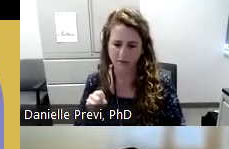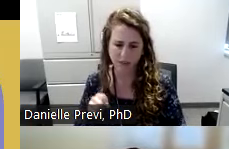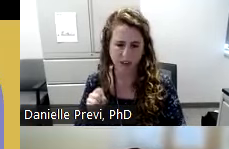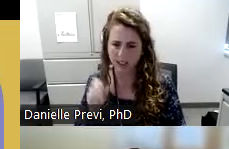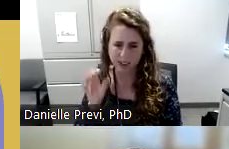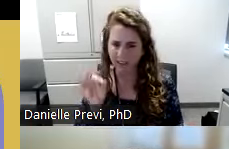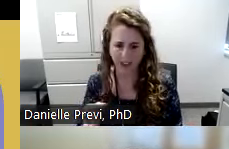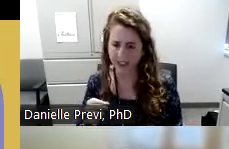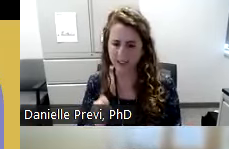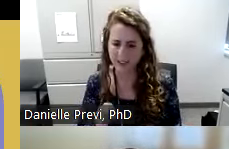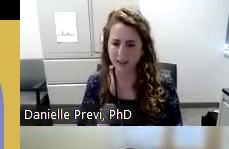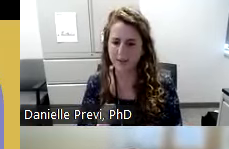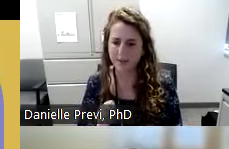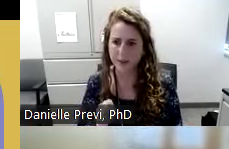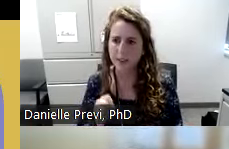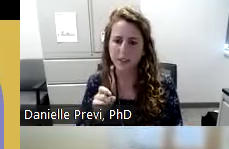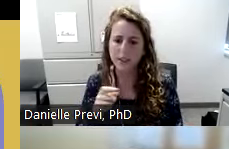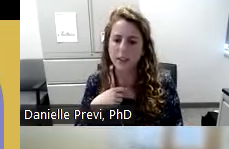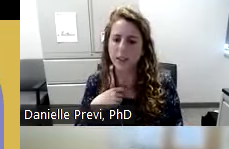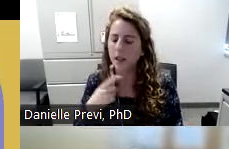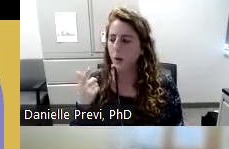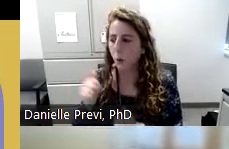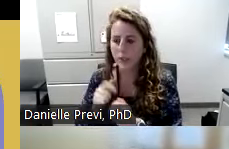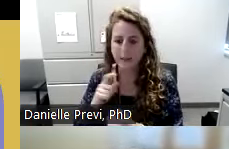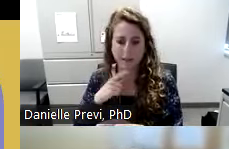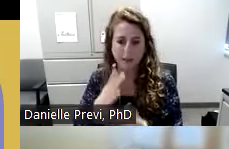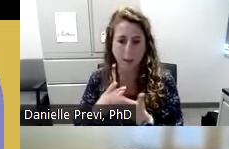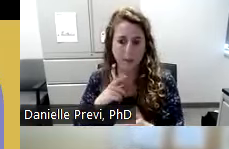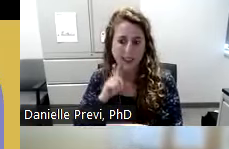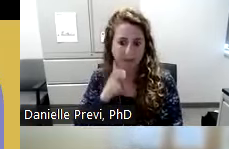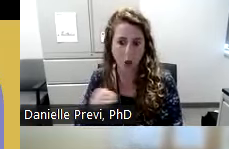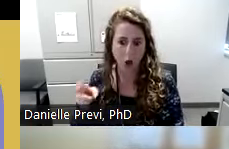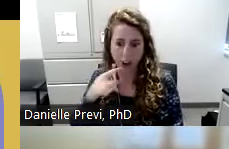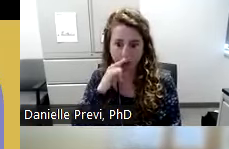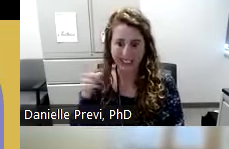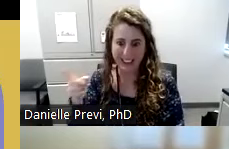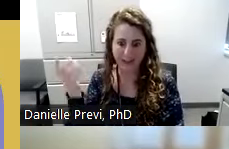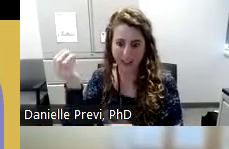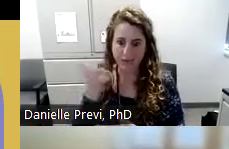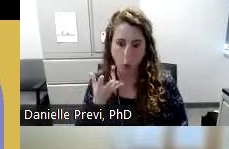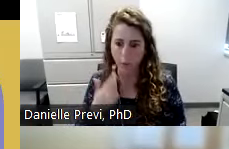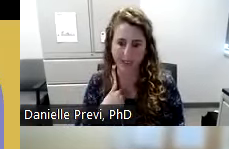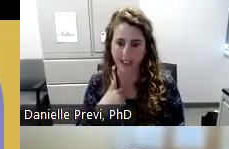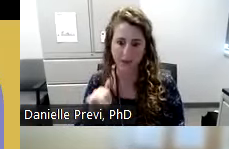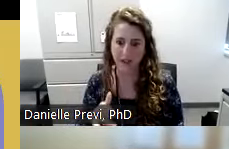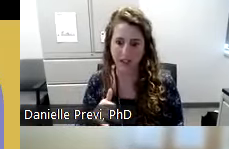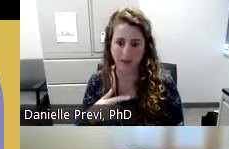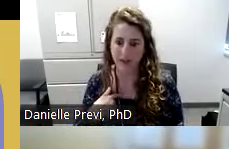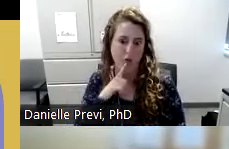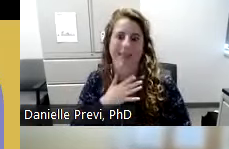Oh absolutely! Absolutely definitely, no question. With some of the deaf and hard of hearing students